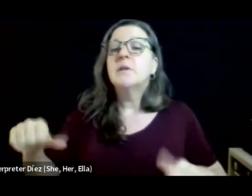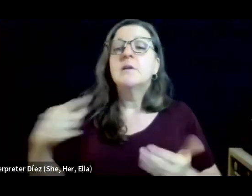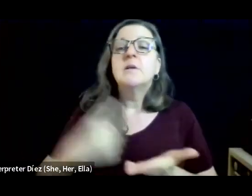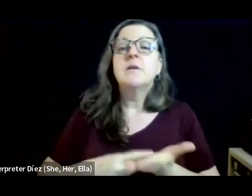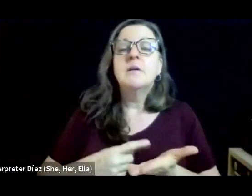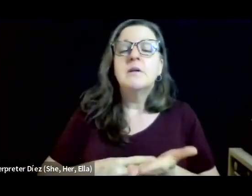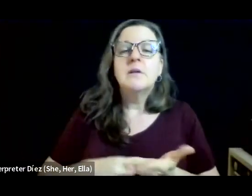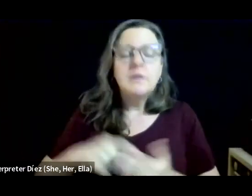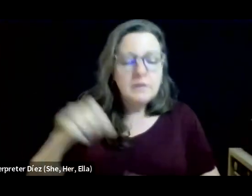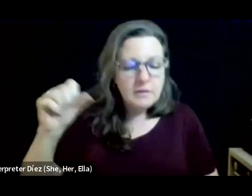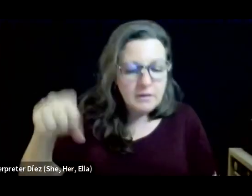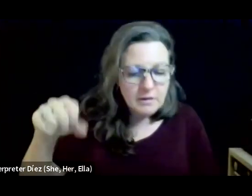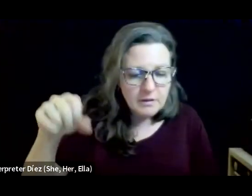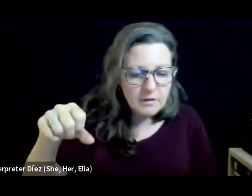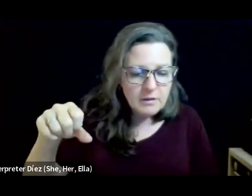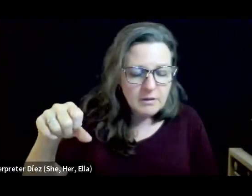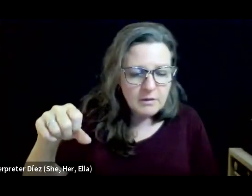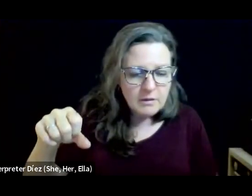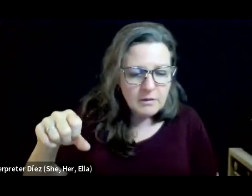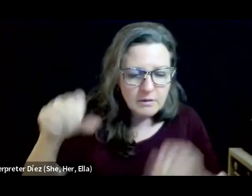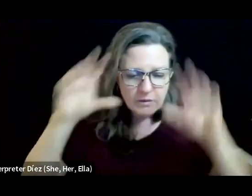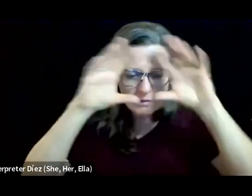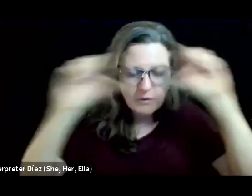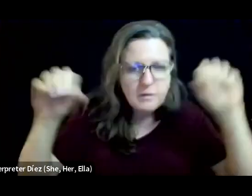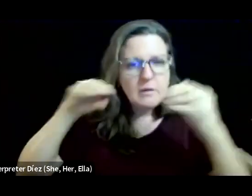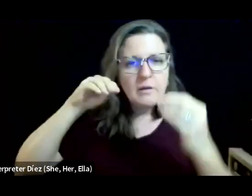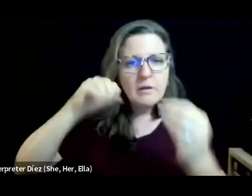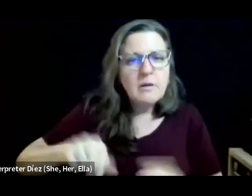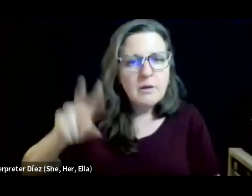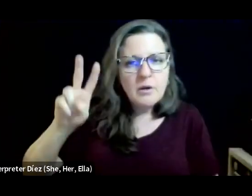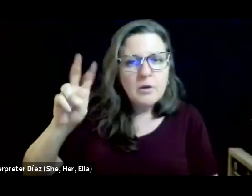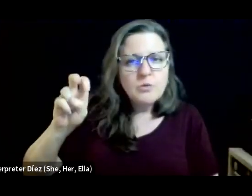Mr. President, we spent $250 million putting up